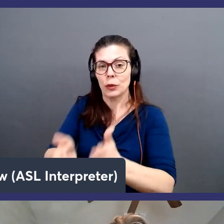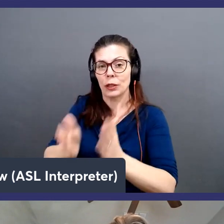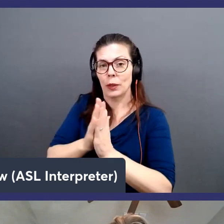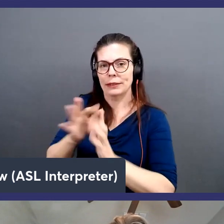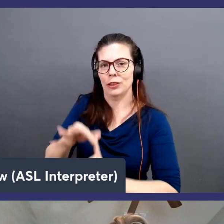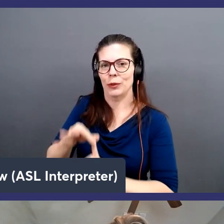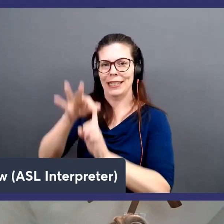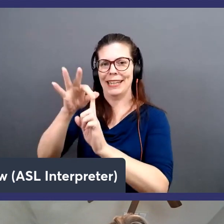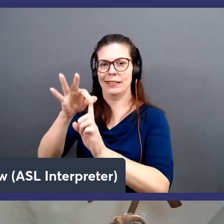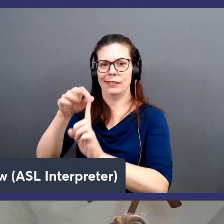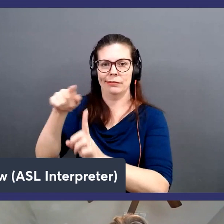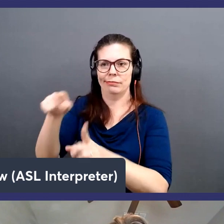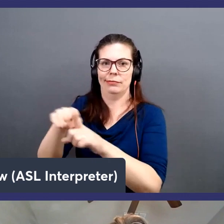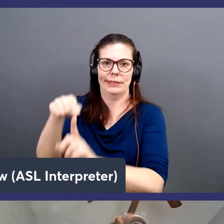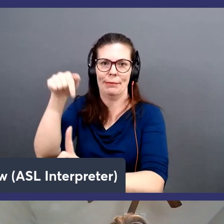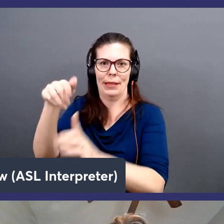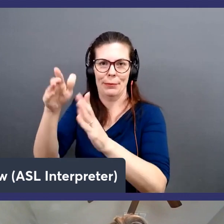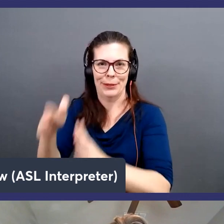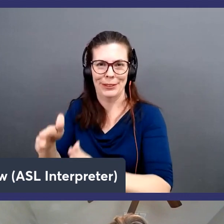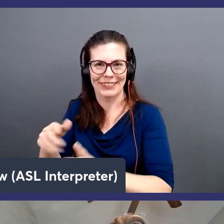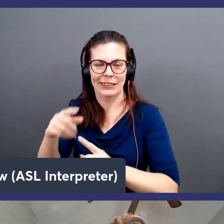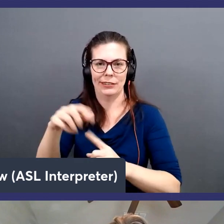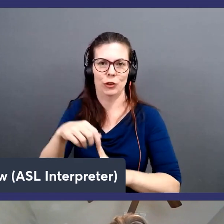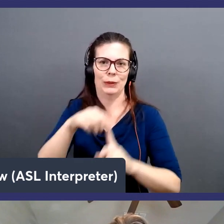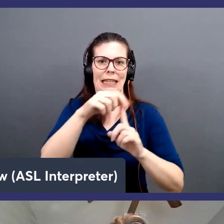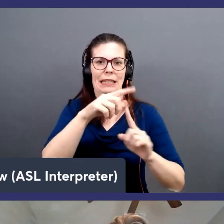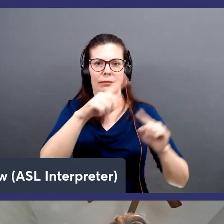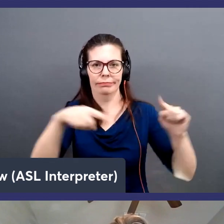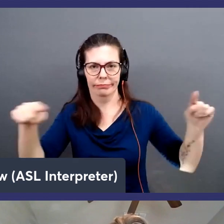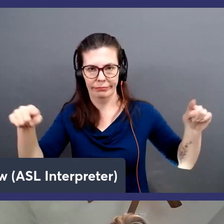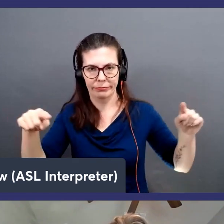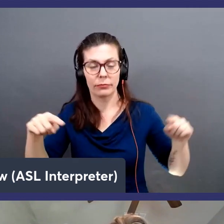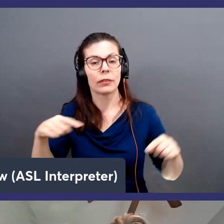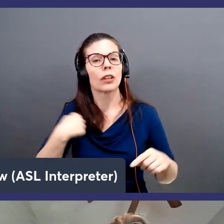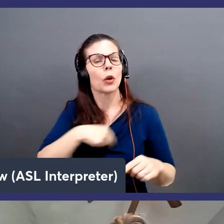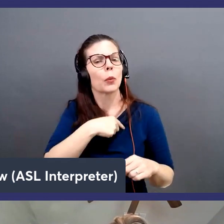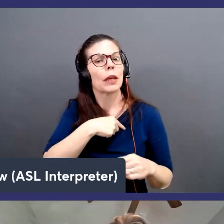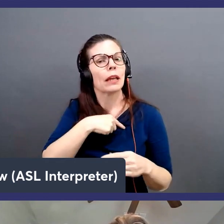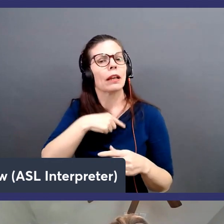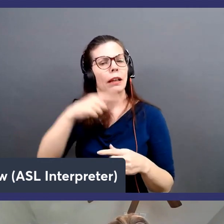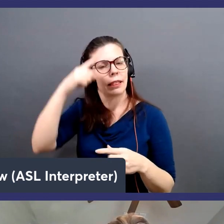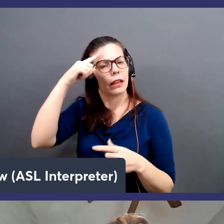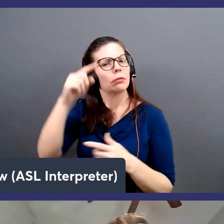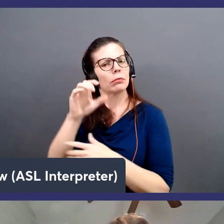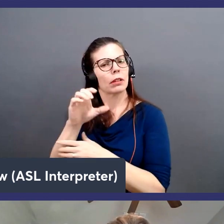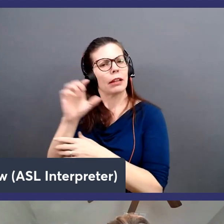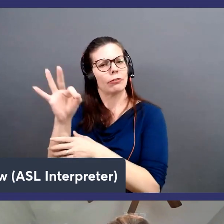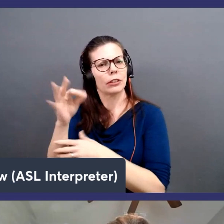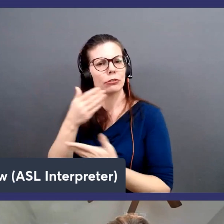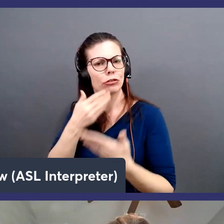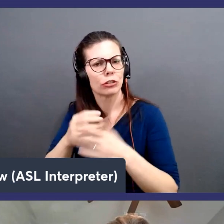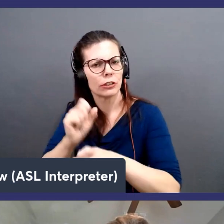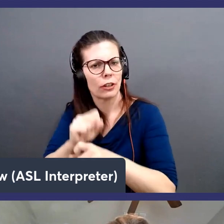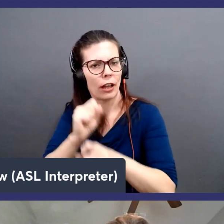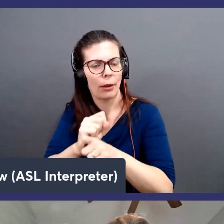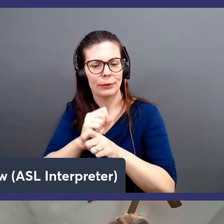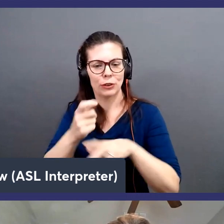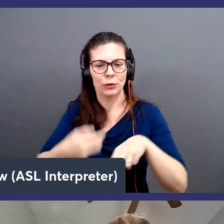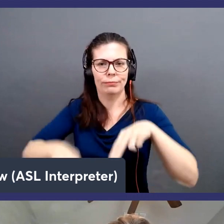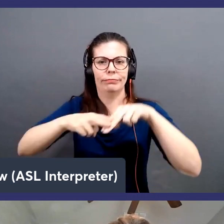that's requesting it. And so we believe that CloudFront can do a really good job of accelerating that dynamic content.